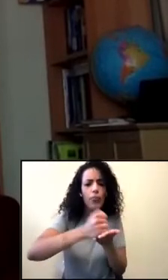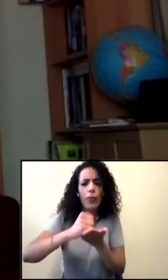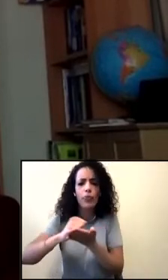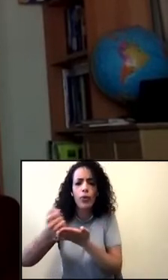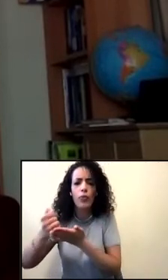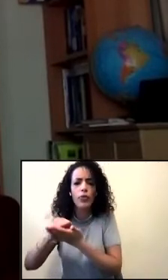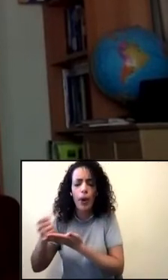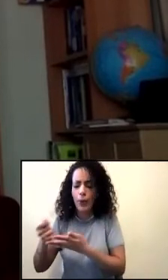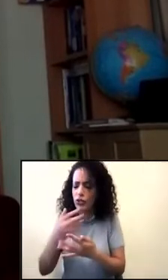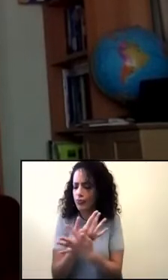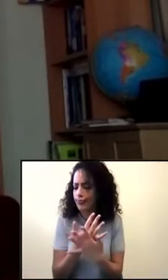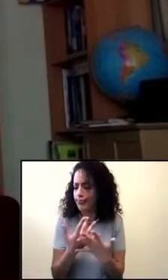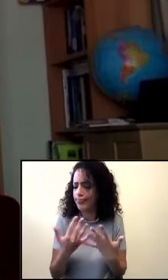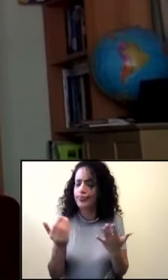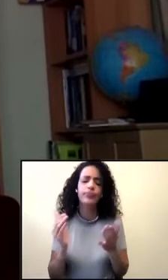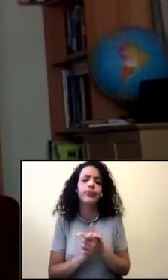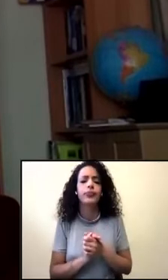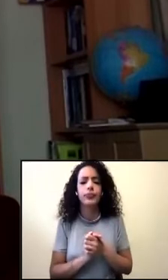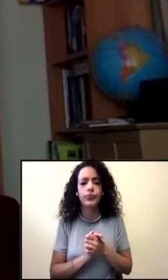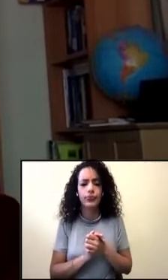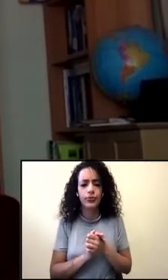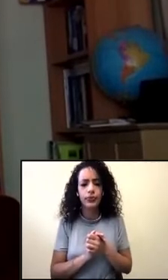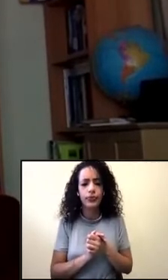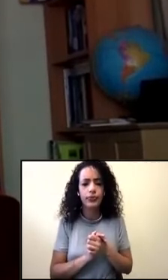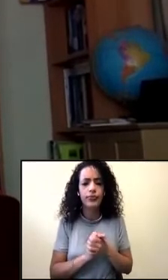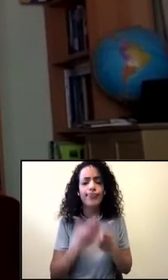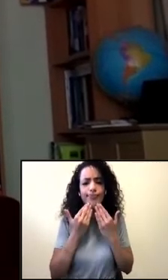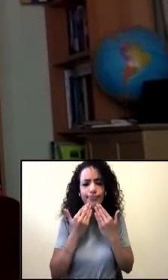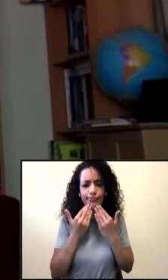and VS Poetry Podcast. Thanks so much and enjoy the event.